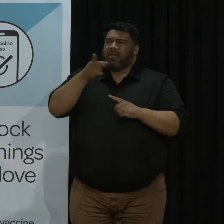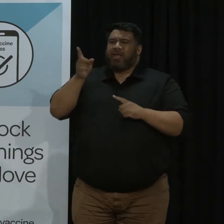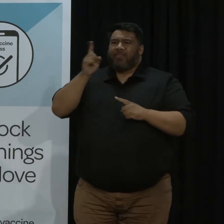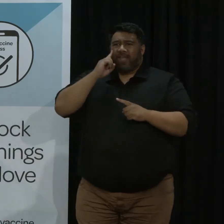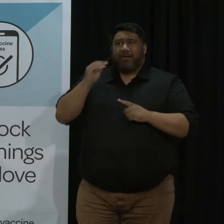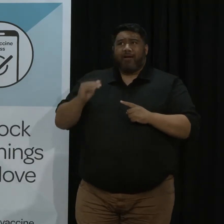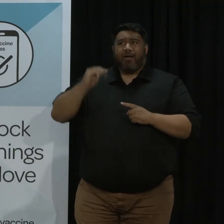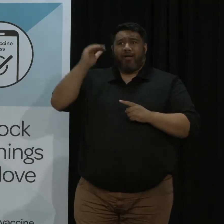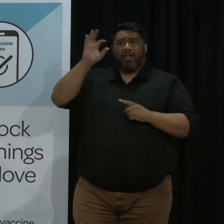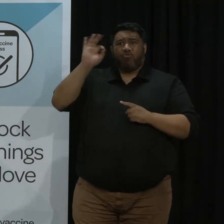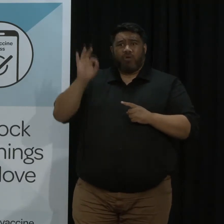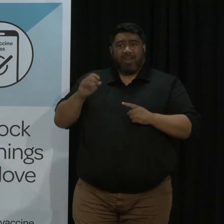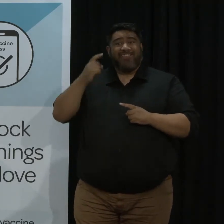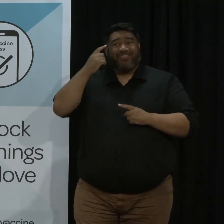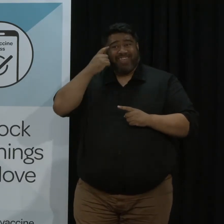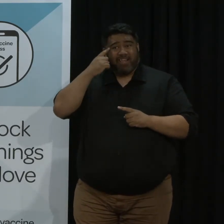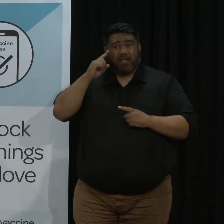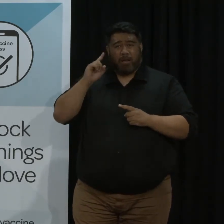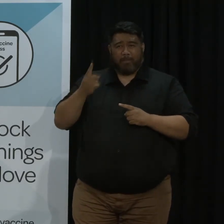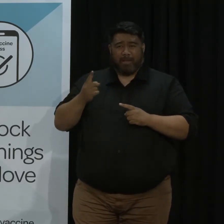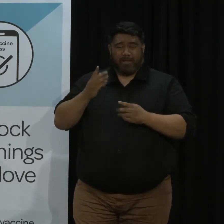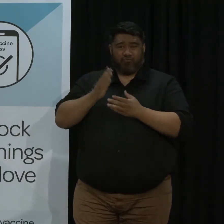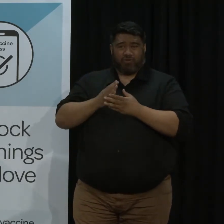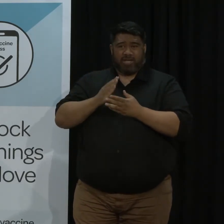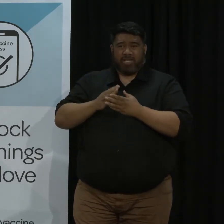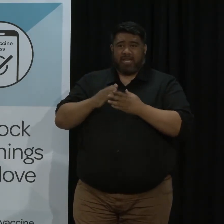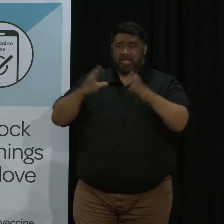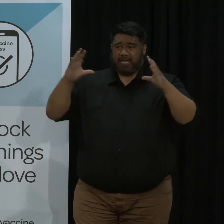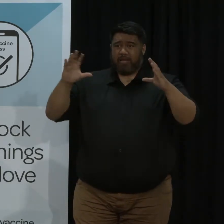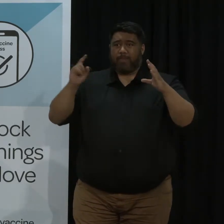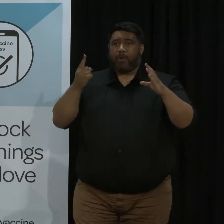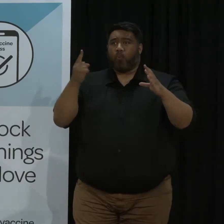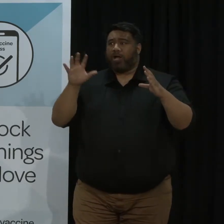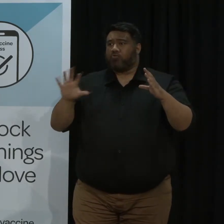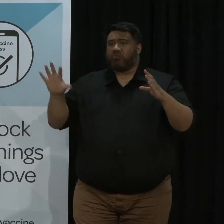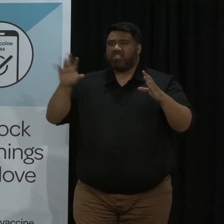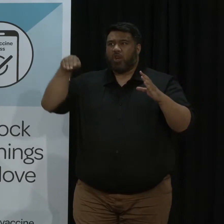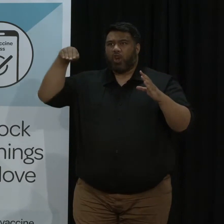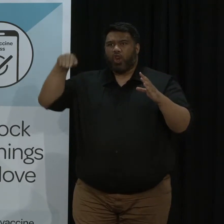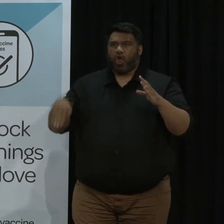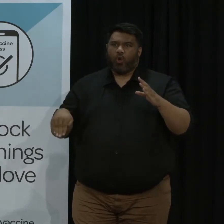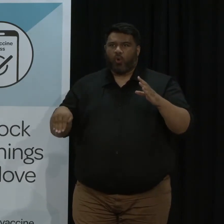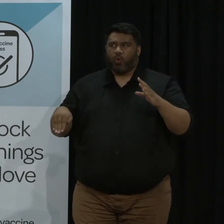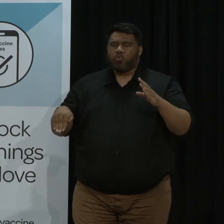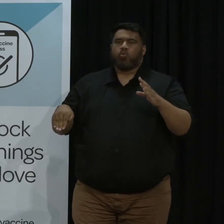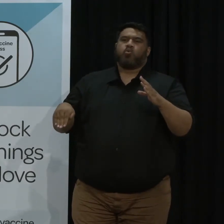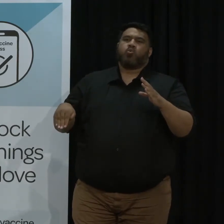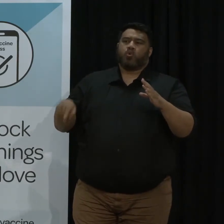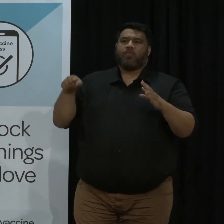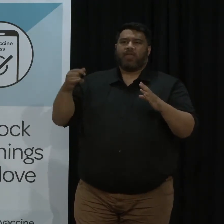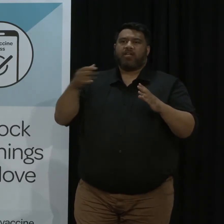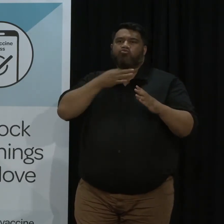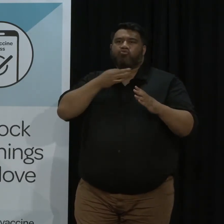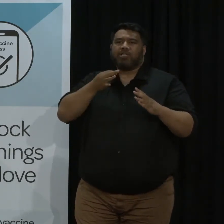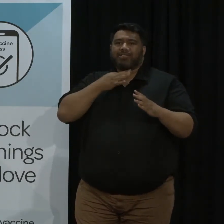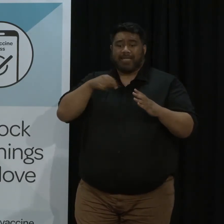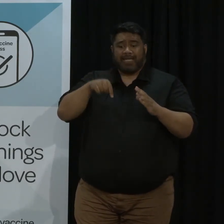vaccine uptake. You can see how critical that is m when you look overseas. In some places